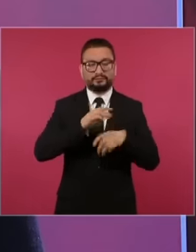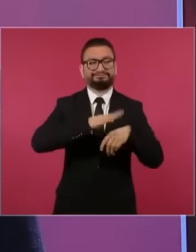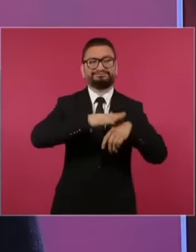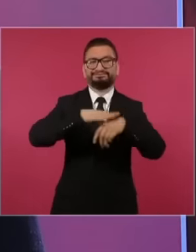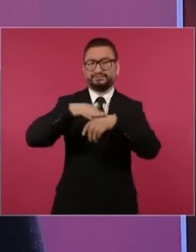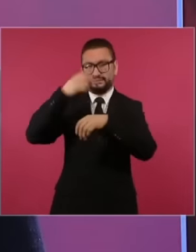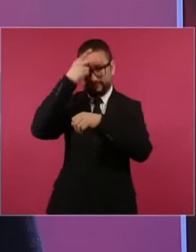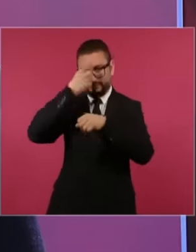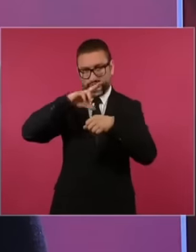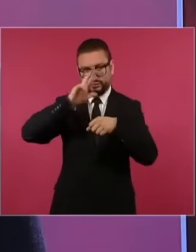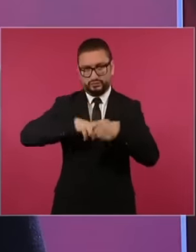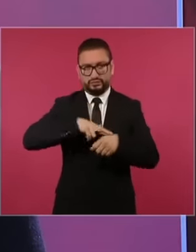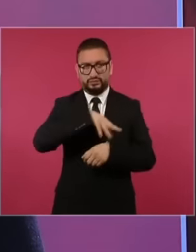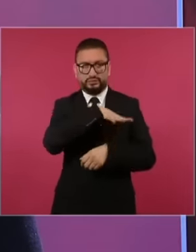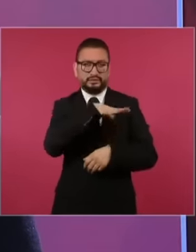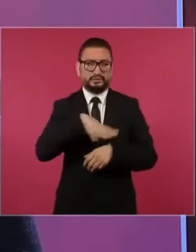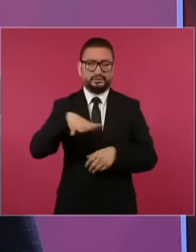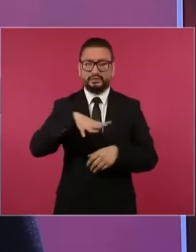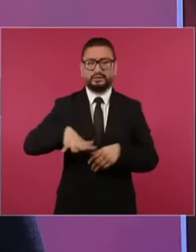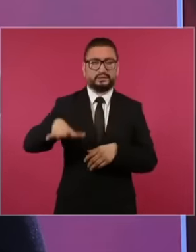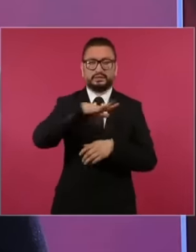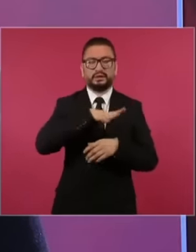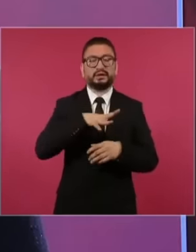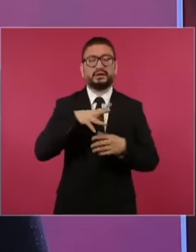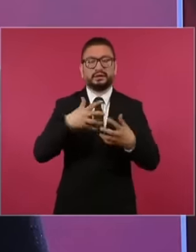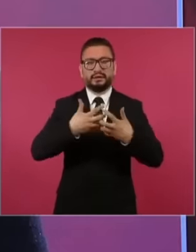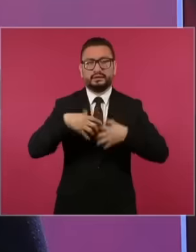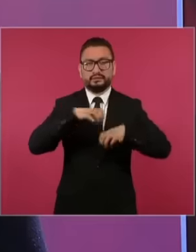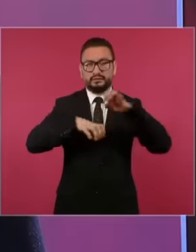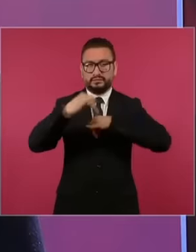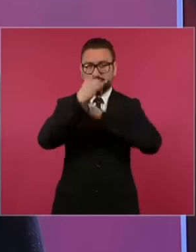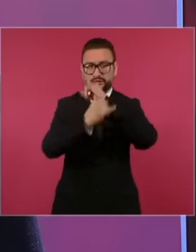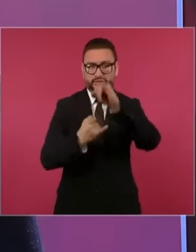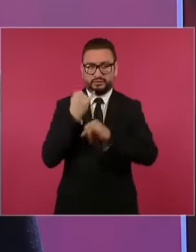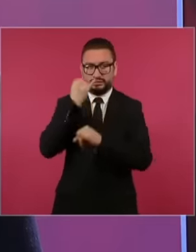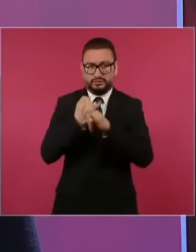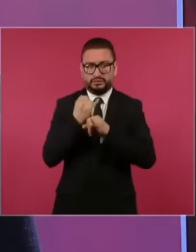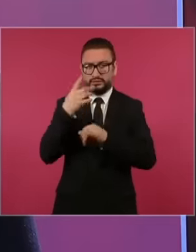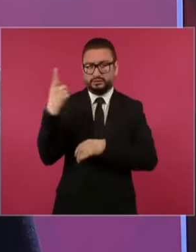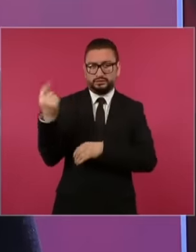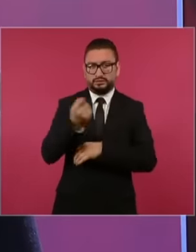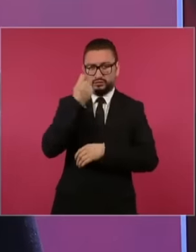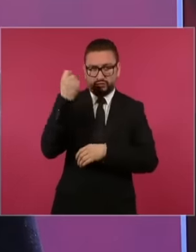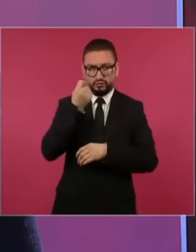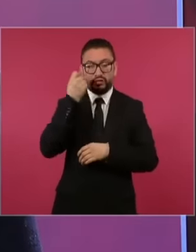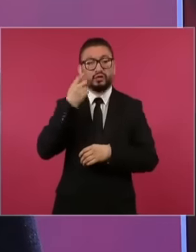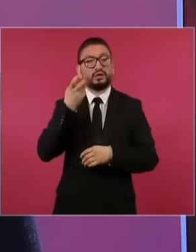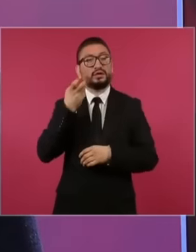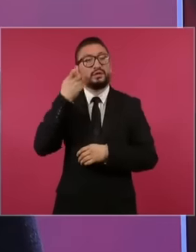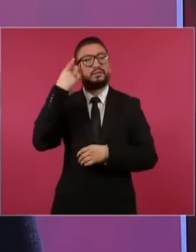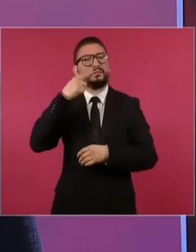general directors of large international technology companies to carry out this